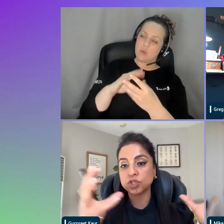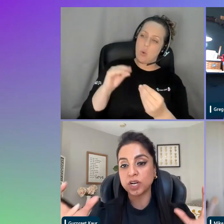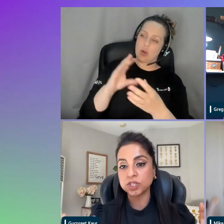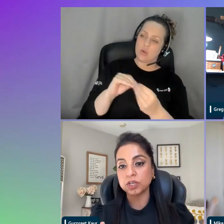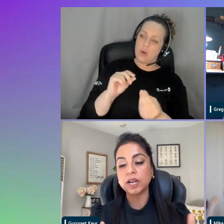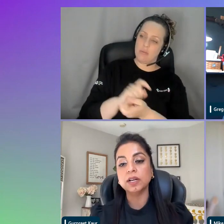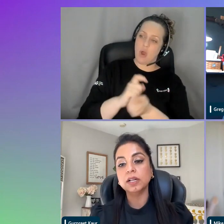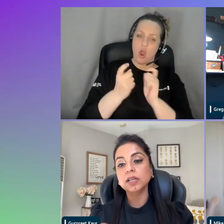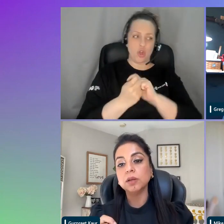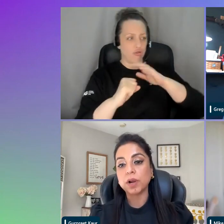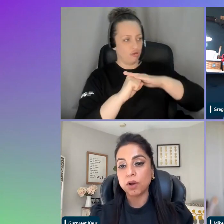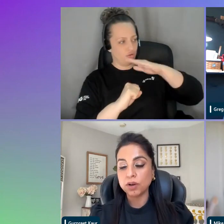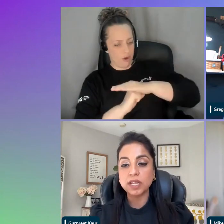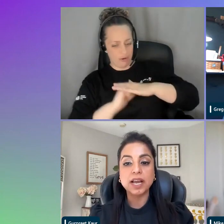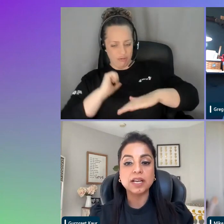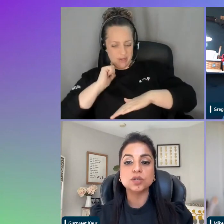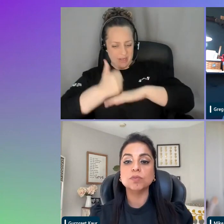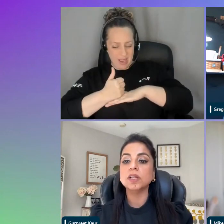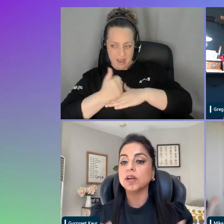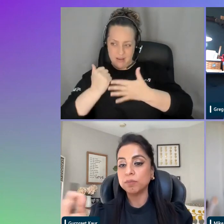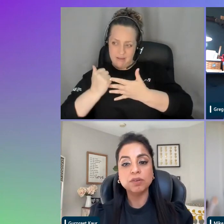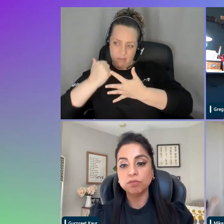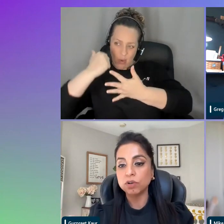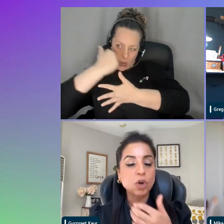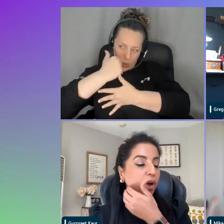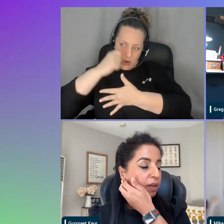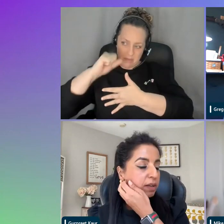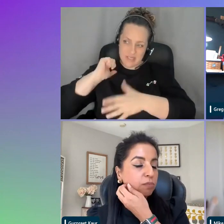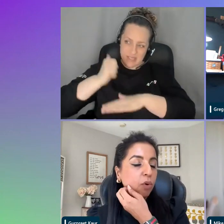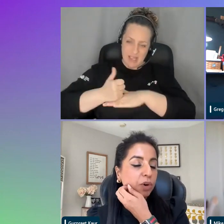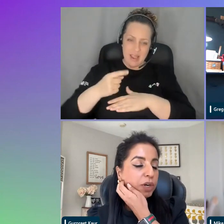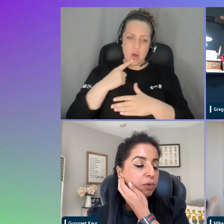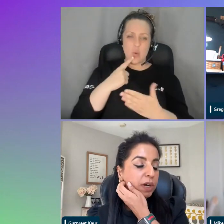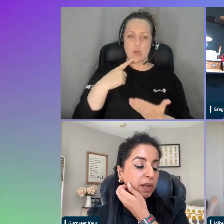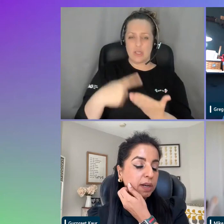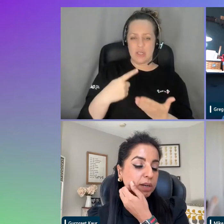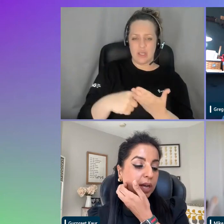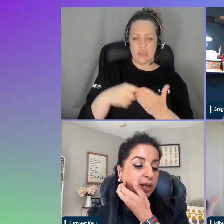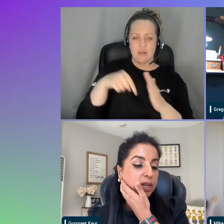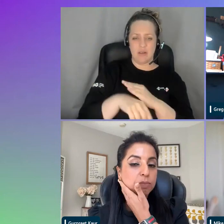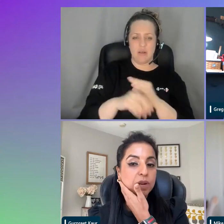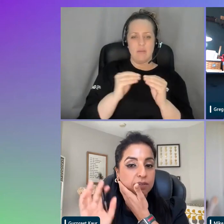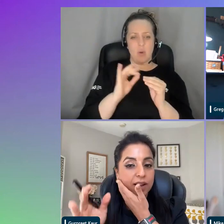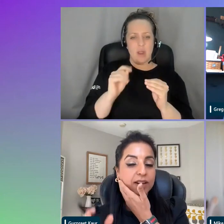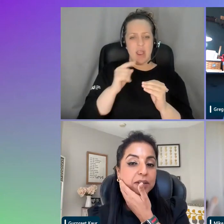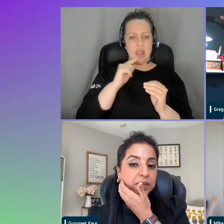structure. Right? The priority. Has to be there. I mean, we'll